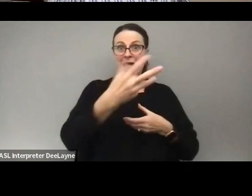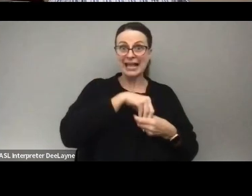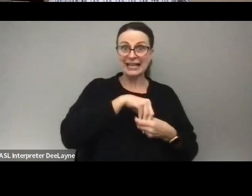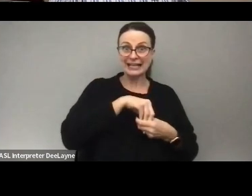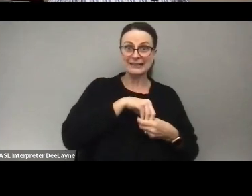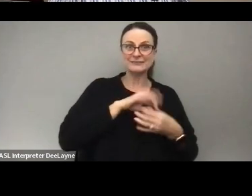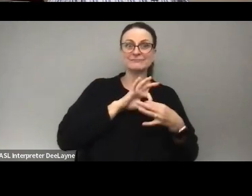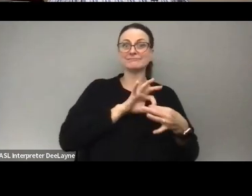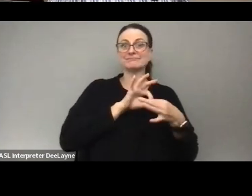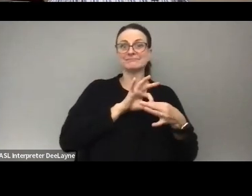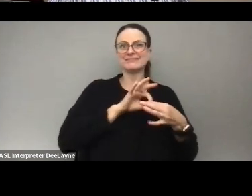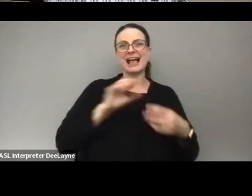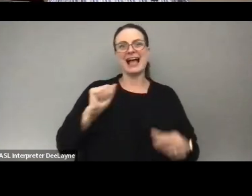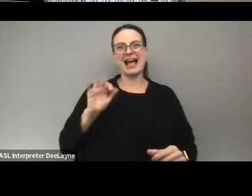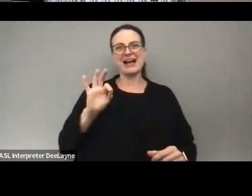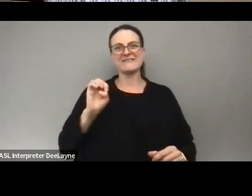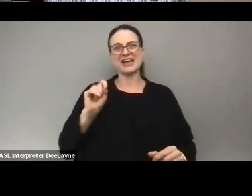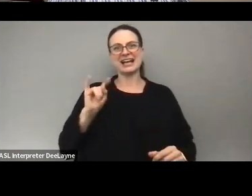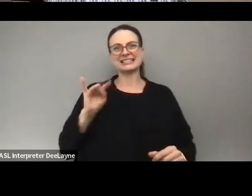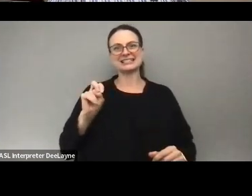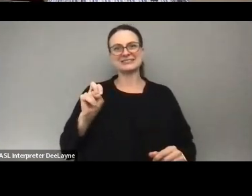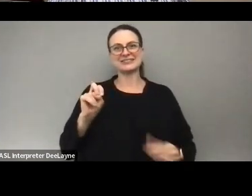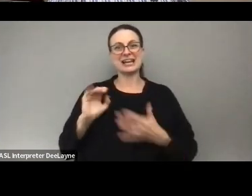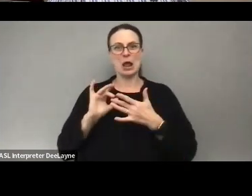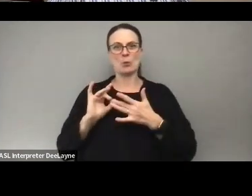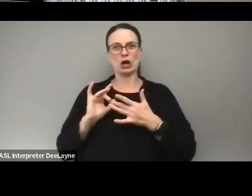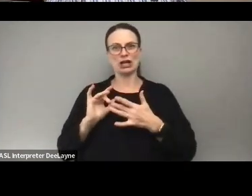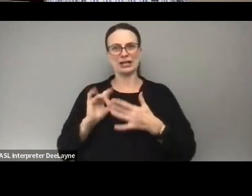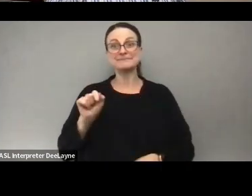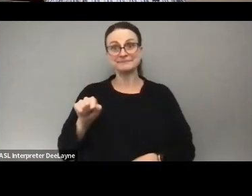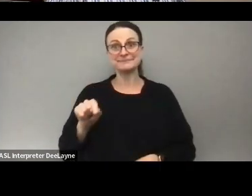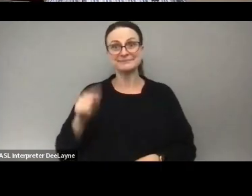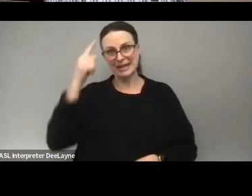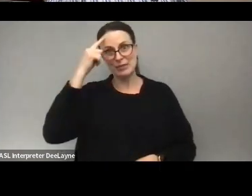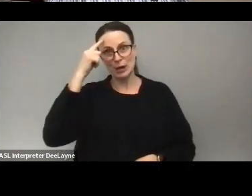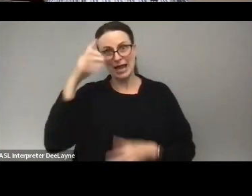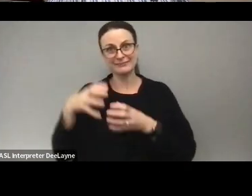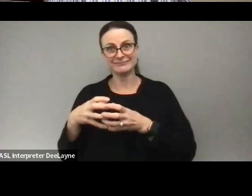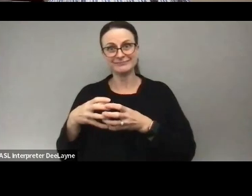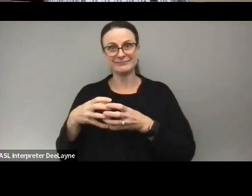with the effective network of the brain. So, the effective network of the brain centers on emotion.